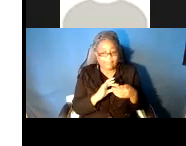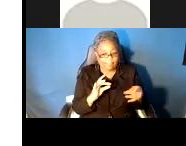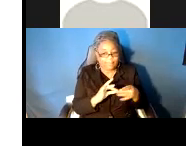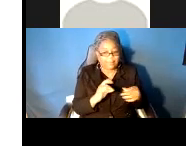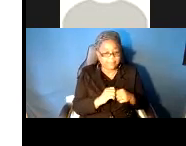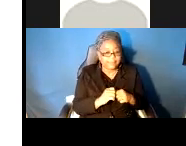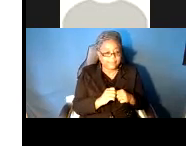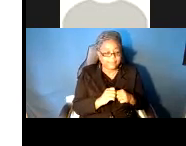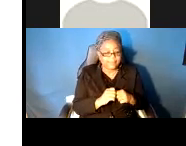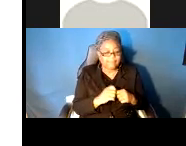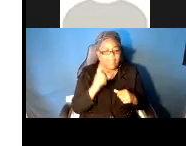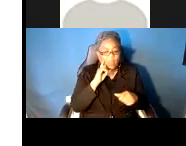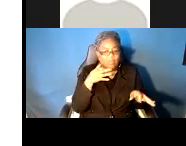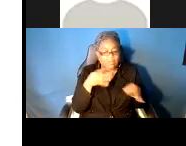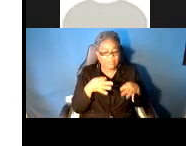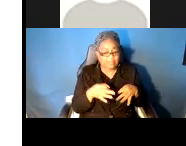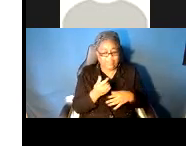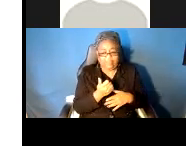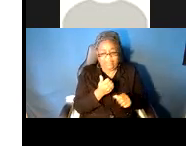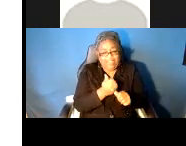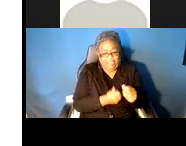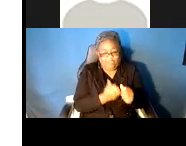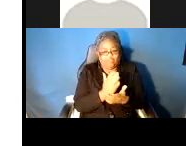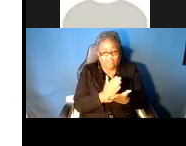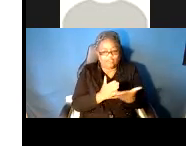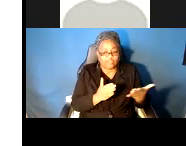And I will explain each of these sections right now.